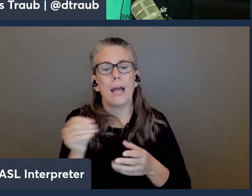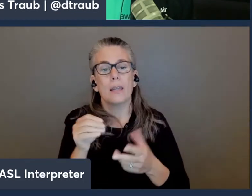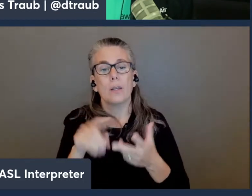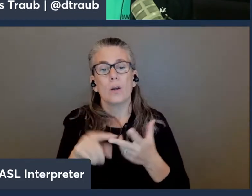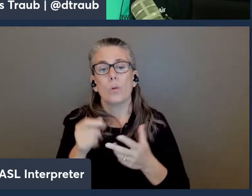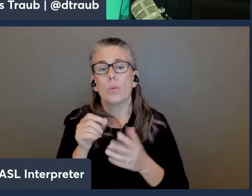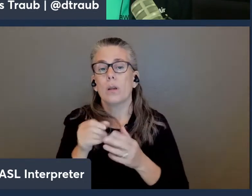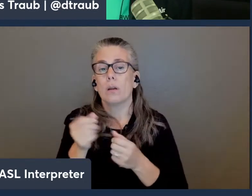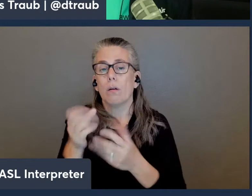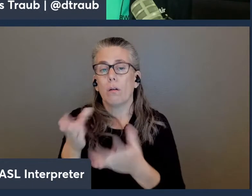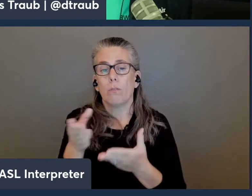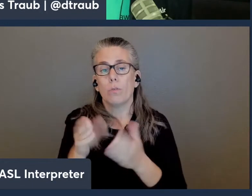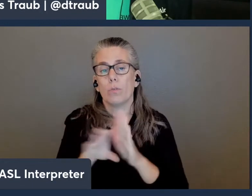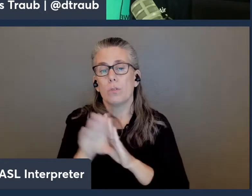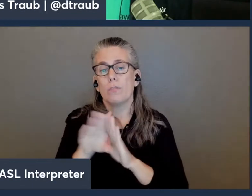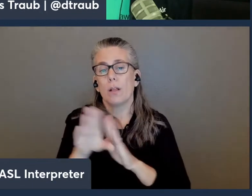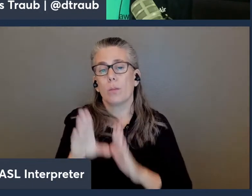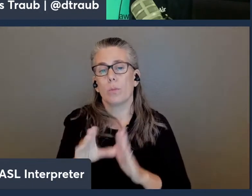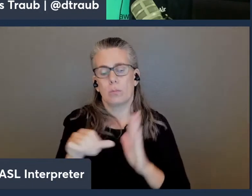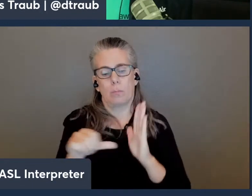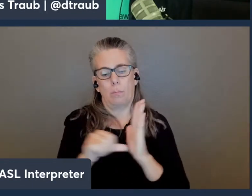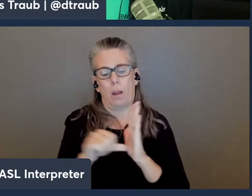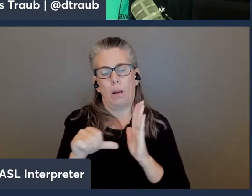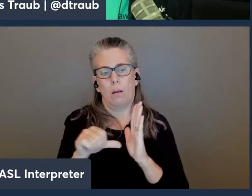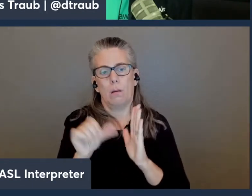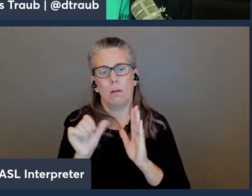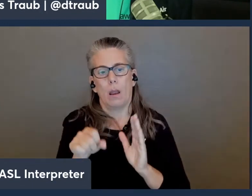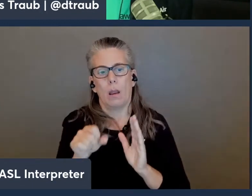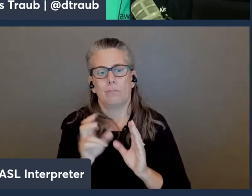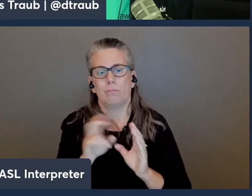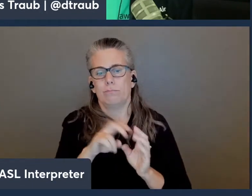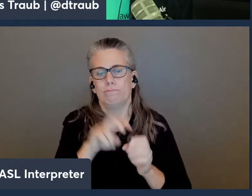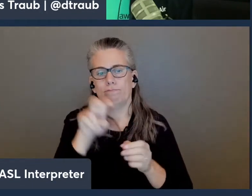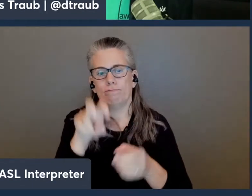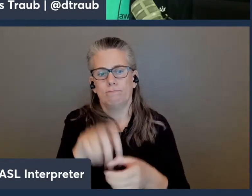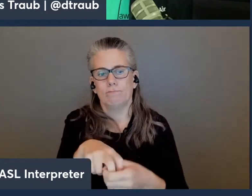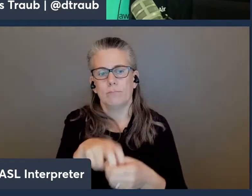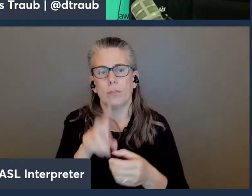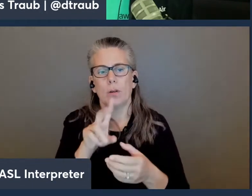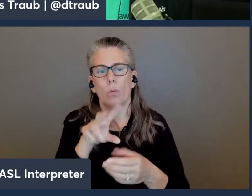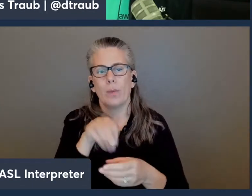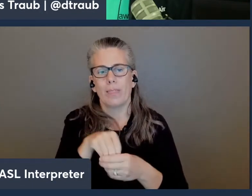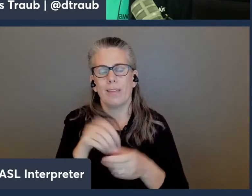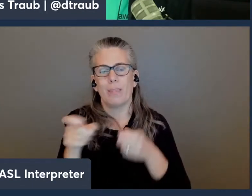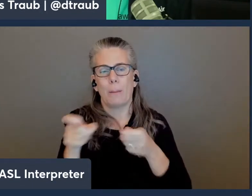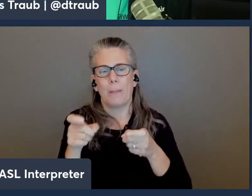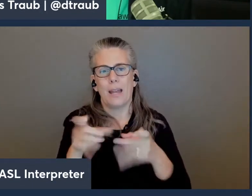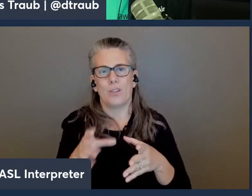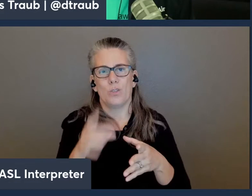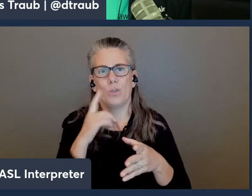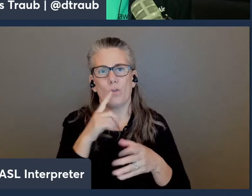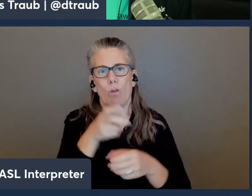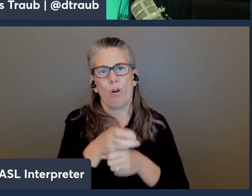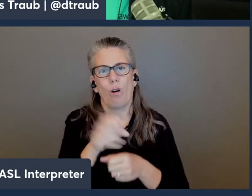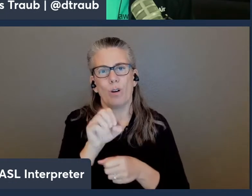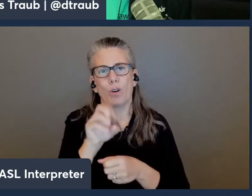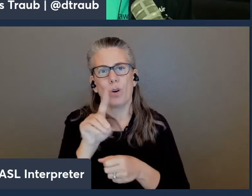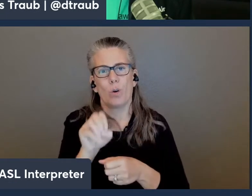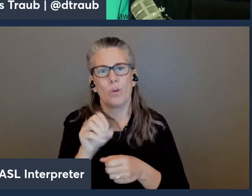to hop into AWS Secrets Manager, which can walk them through in a sort of a point and click experience all the steps they need